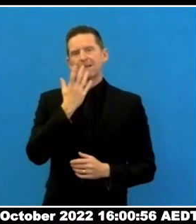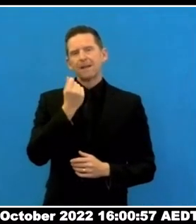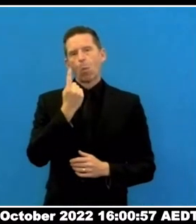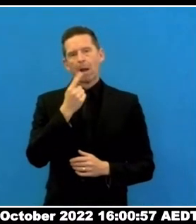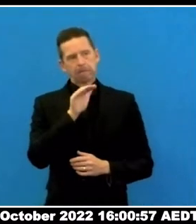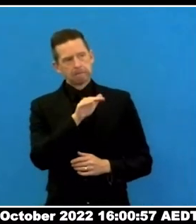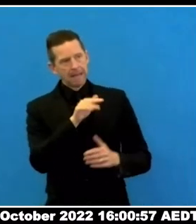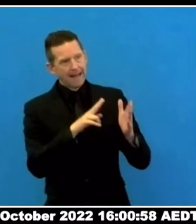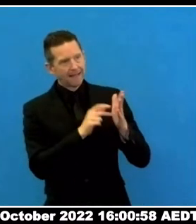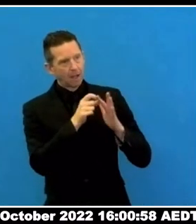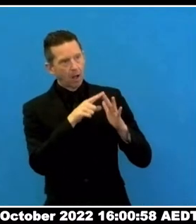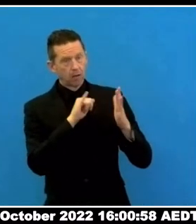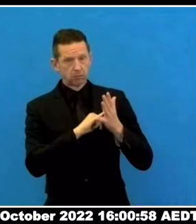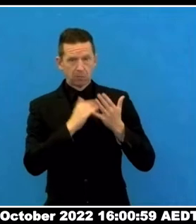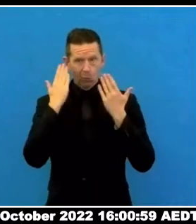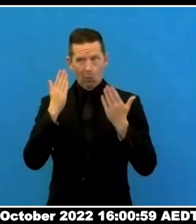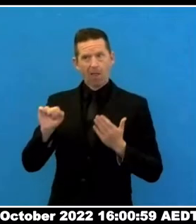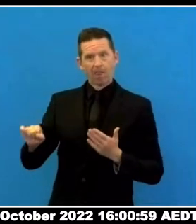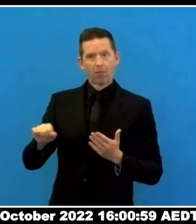they don't know their rights or their responsibilities.